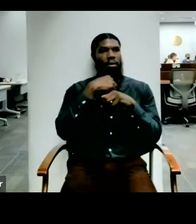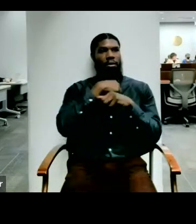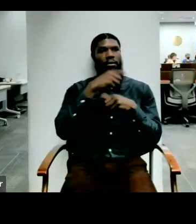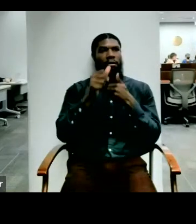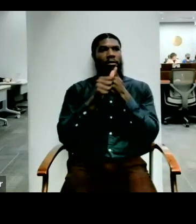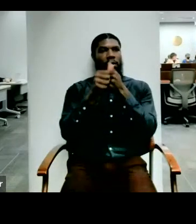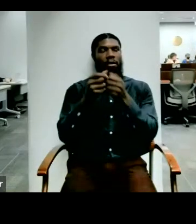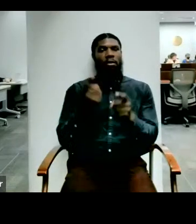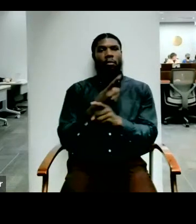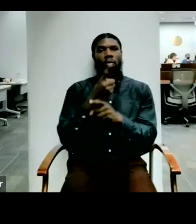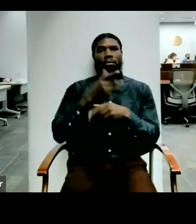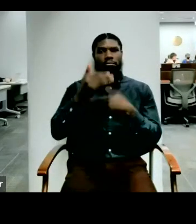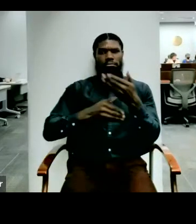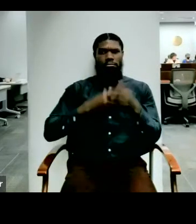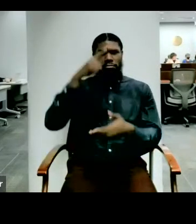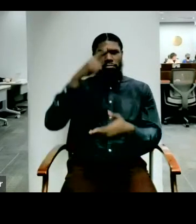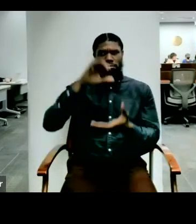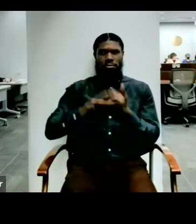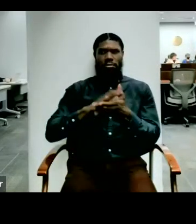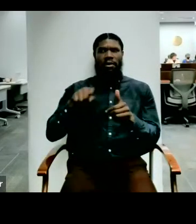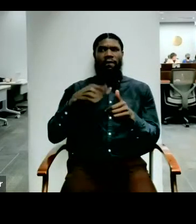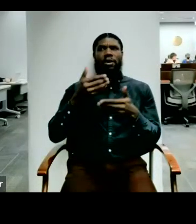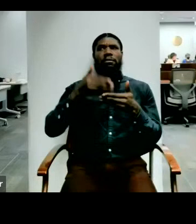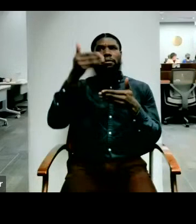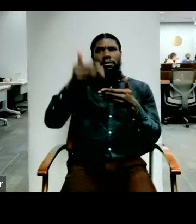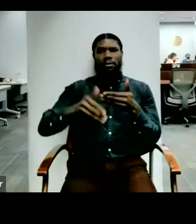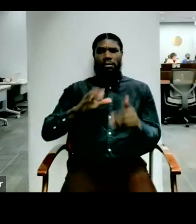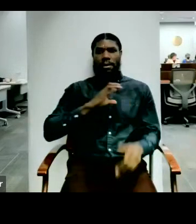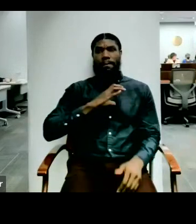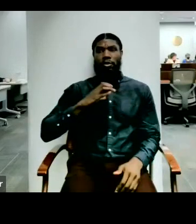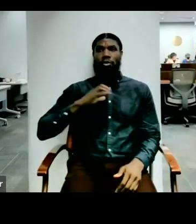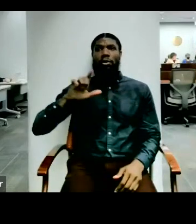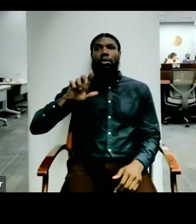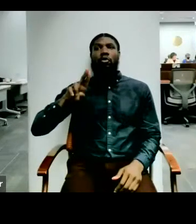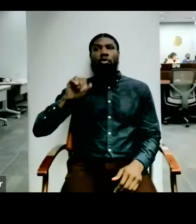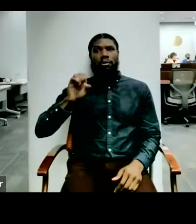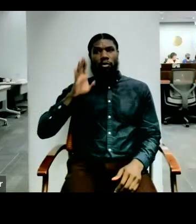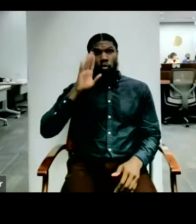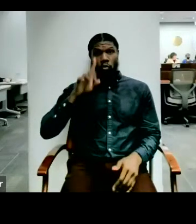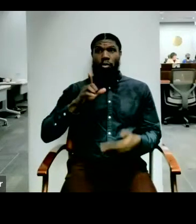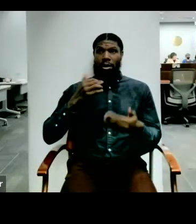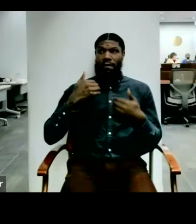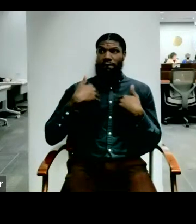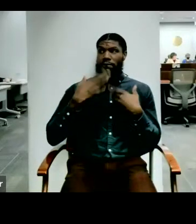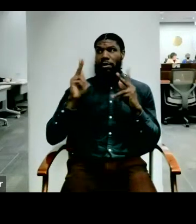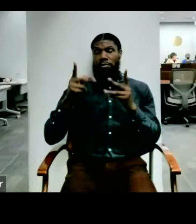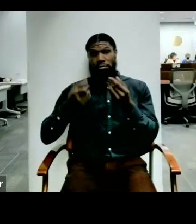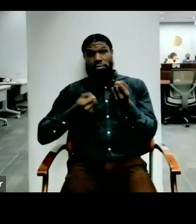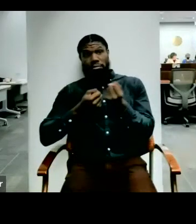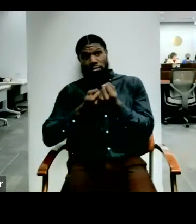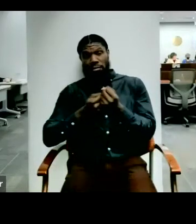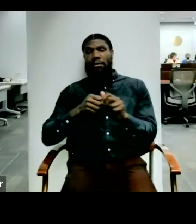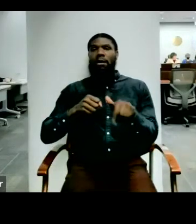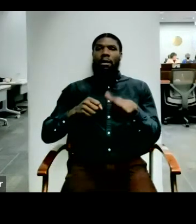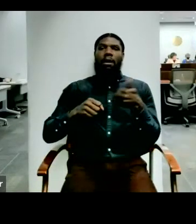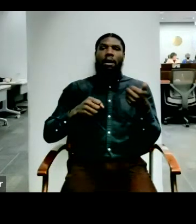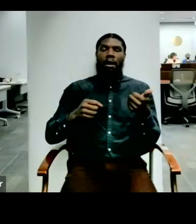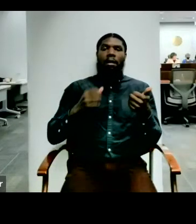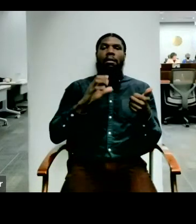and I believe the first step would be Commissioner Lucas would speak in favor of her motion and then the other Commissioners would have an opportunity to